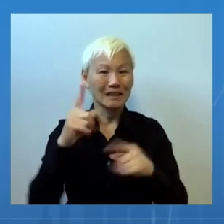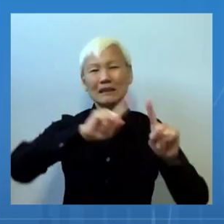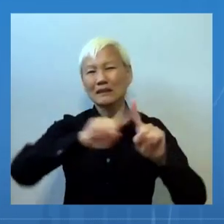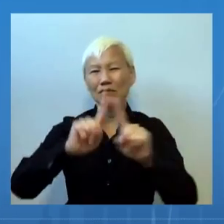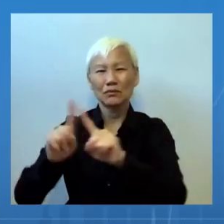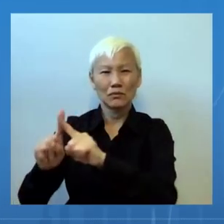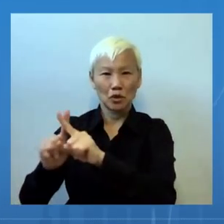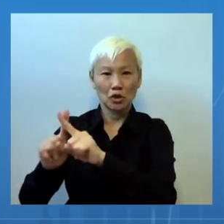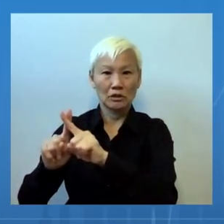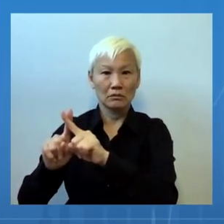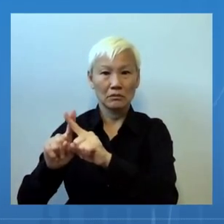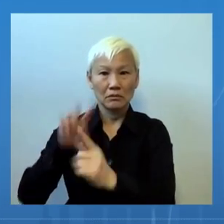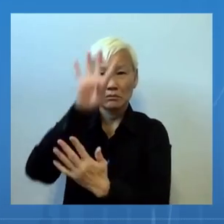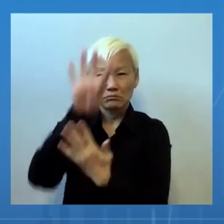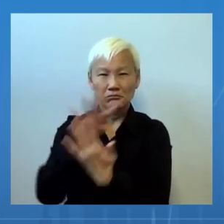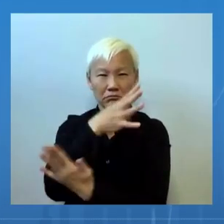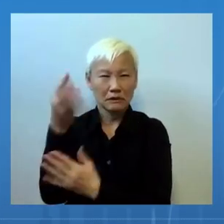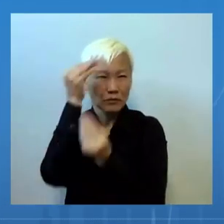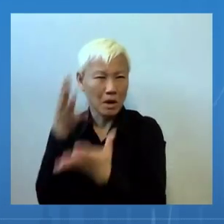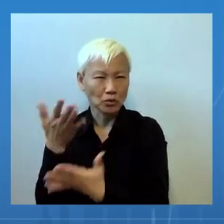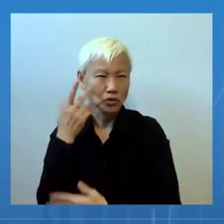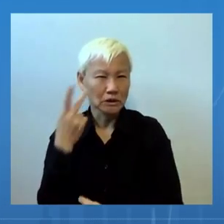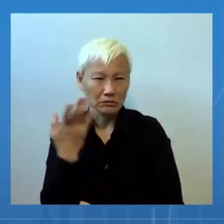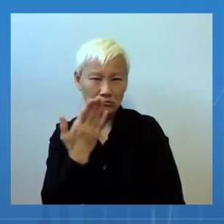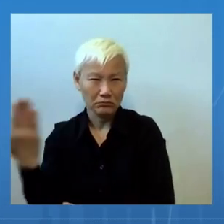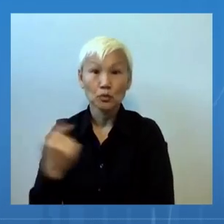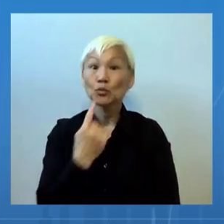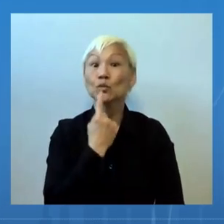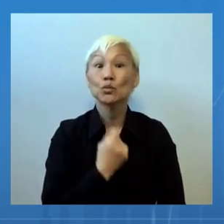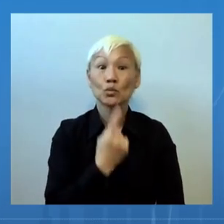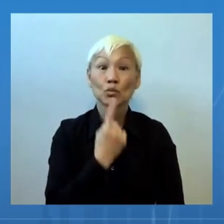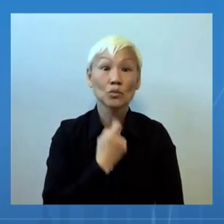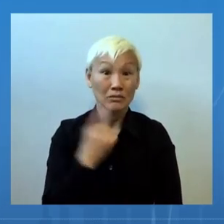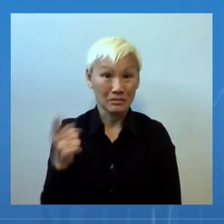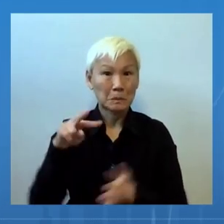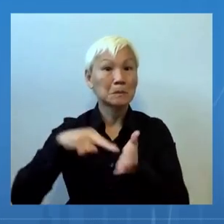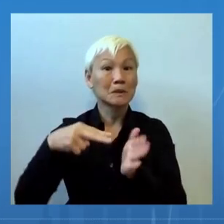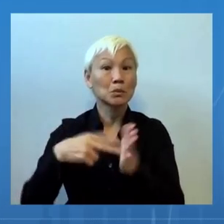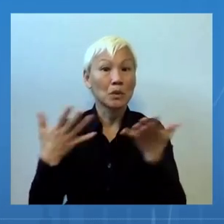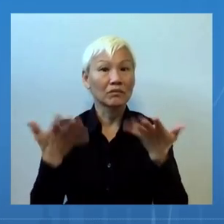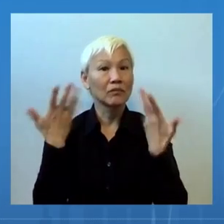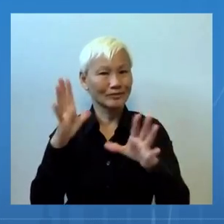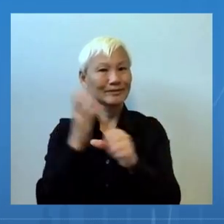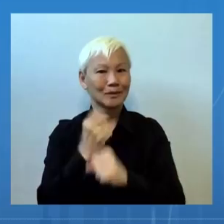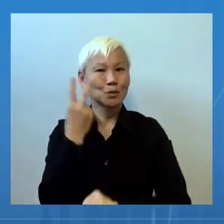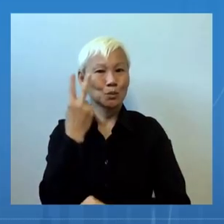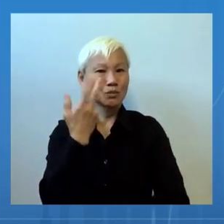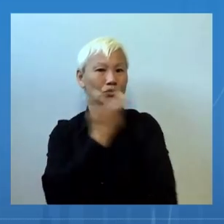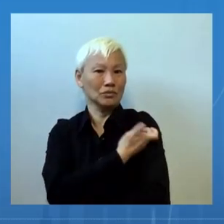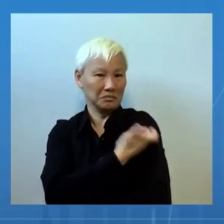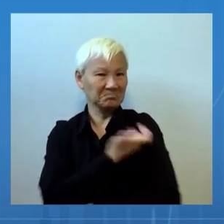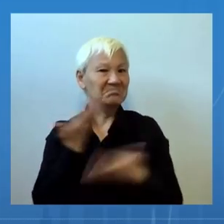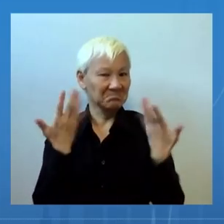looking at red, which is those who received two doses, and green -- those who received three doses --